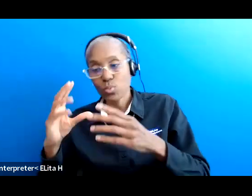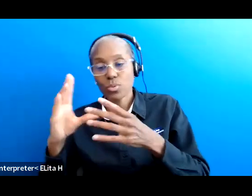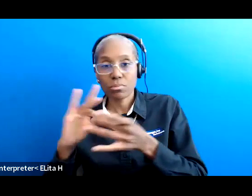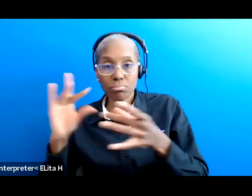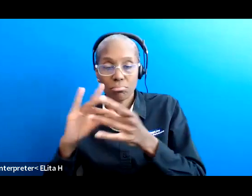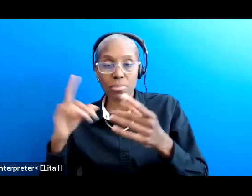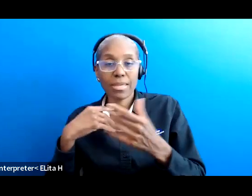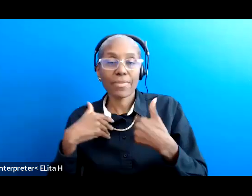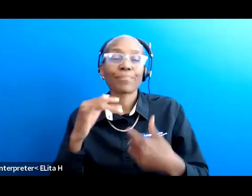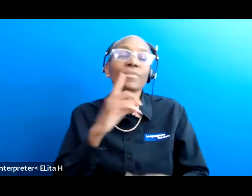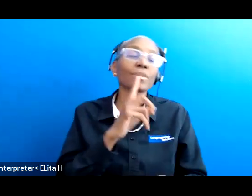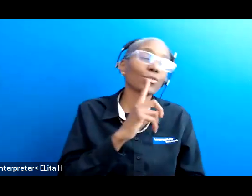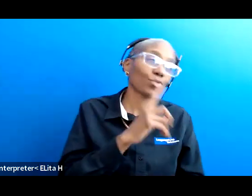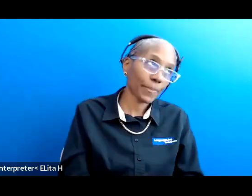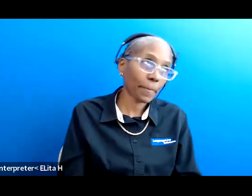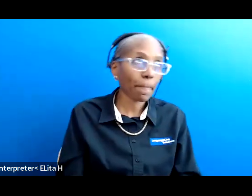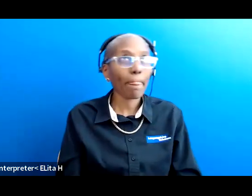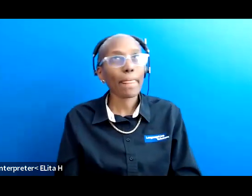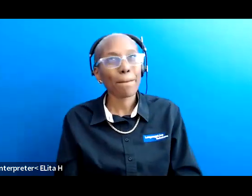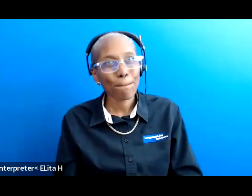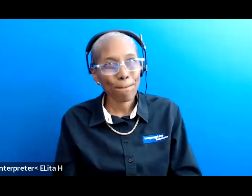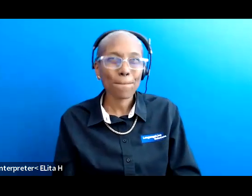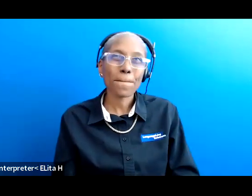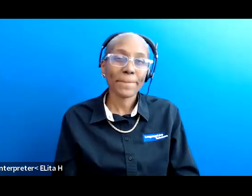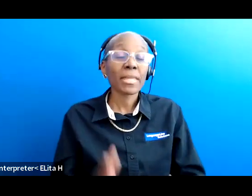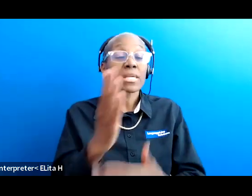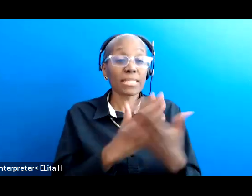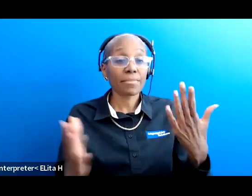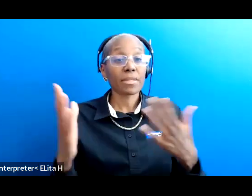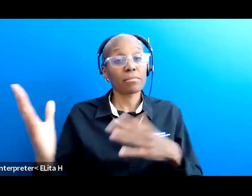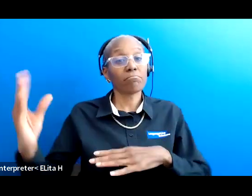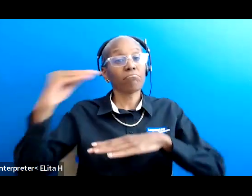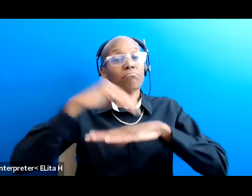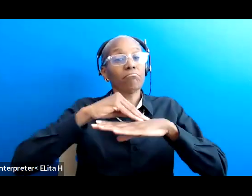There are things that can be put on the body that can interrupt